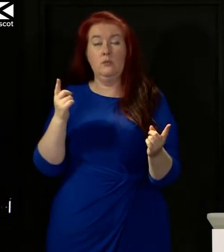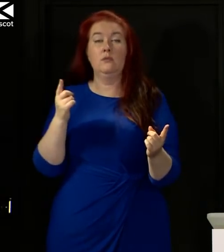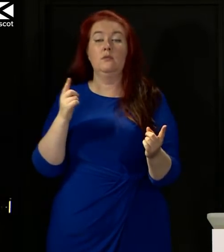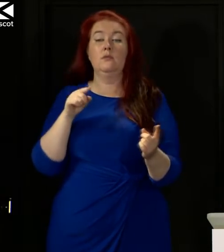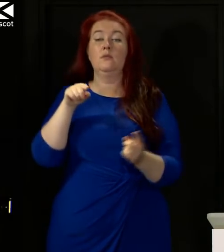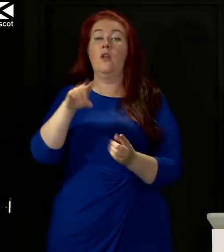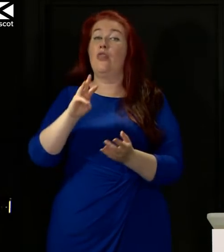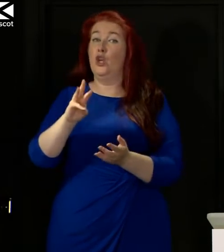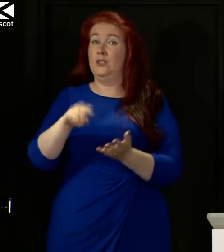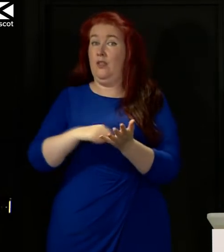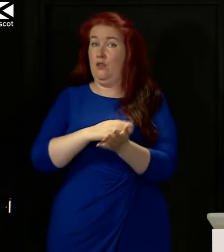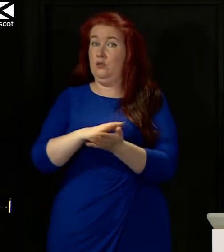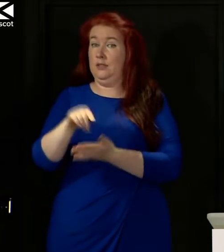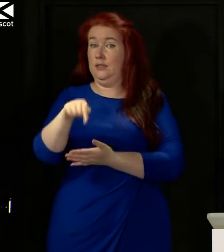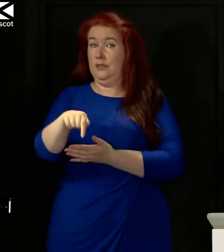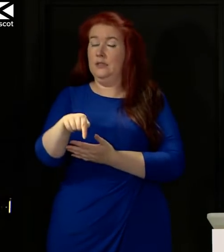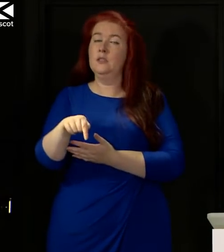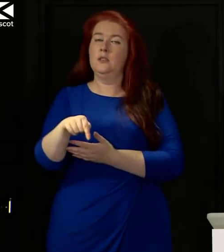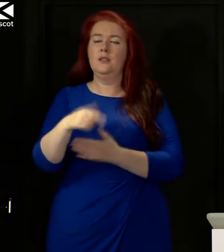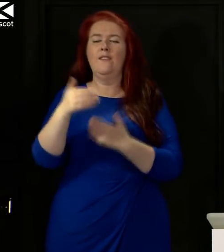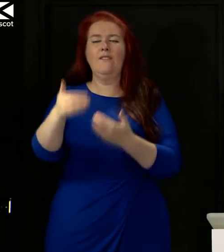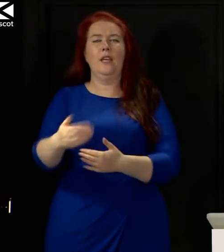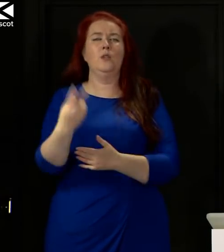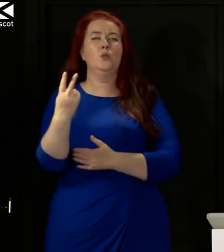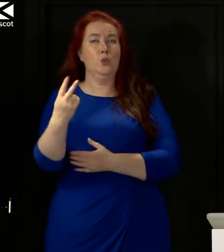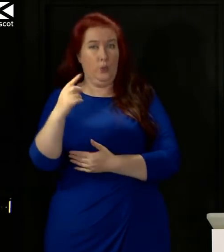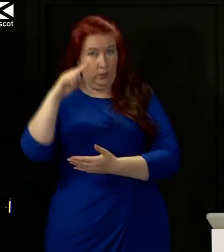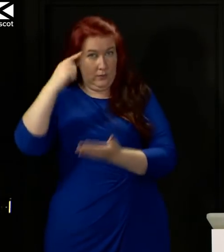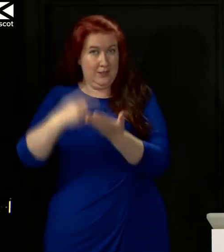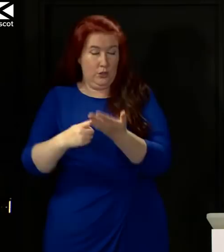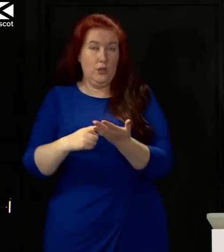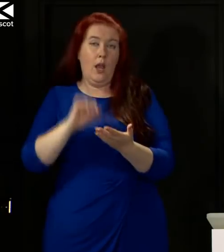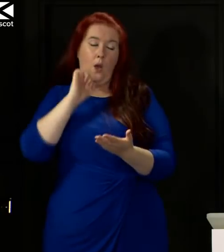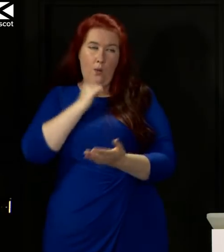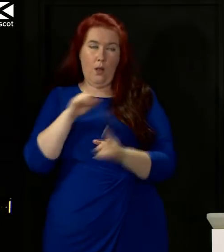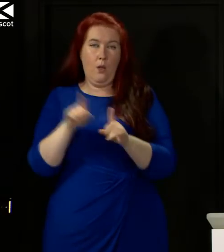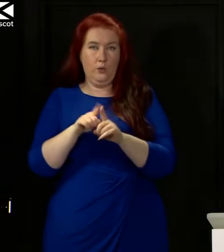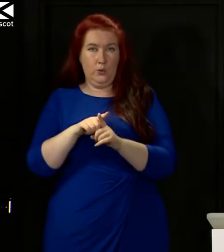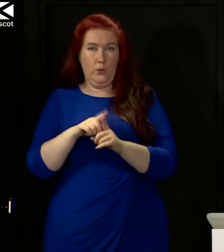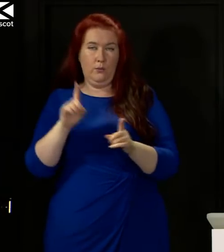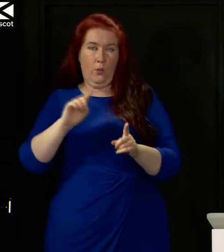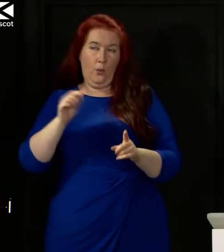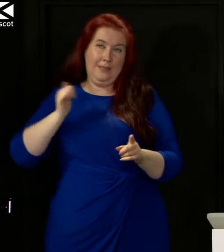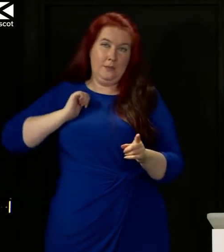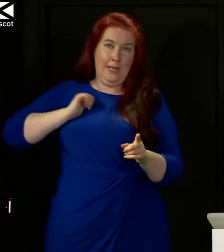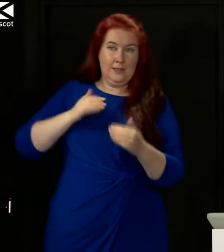phase two decisions, what our estimates for the current levels of infection in Scotland